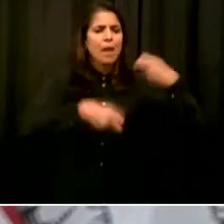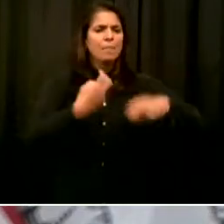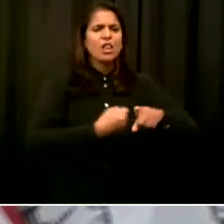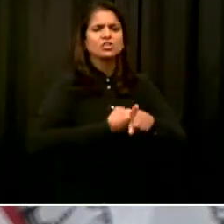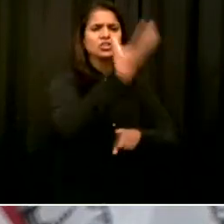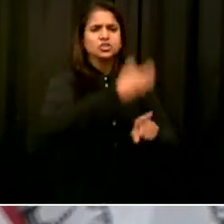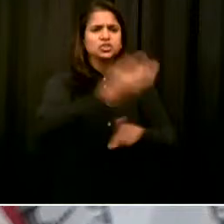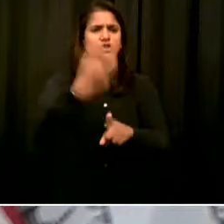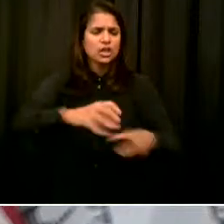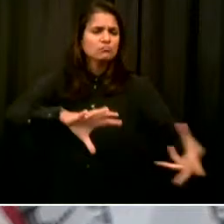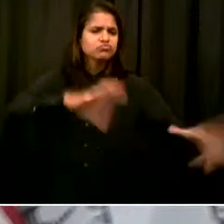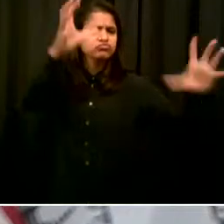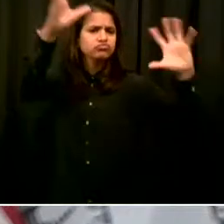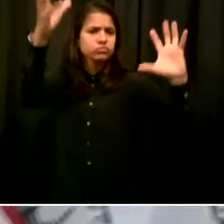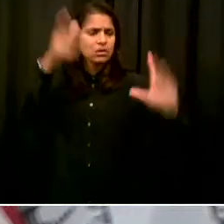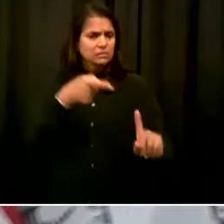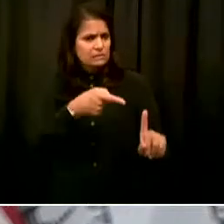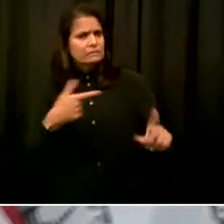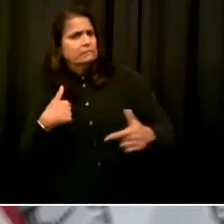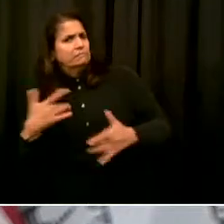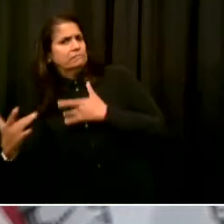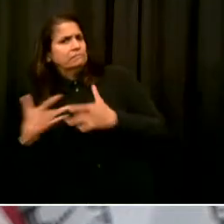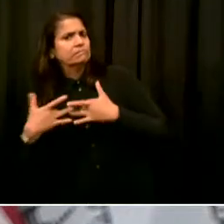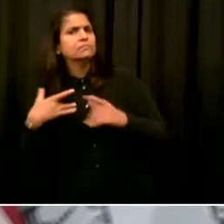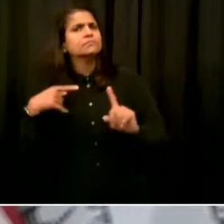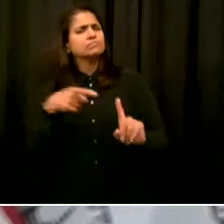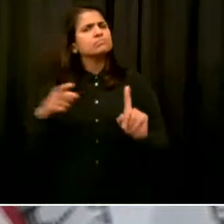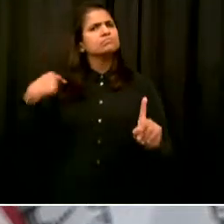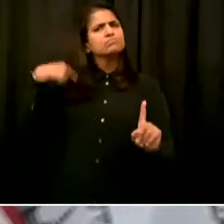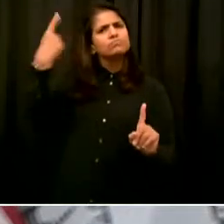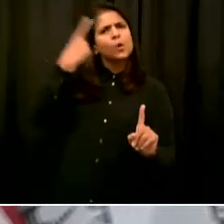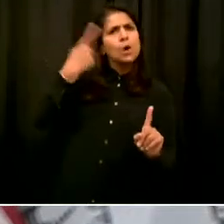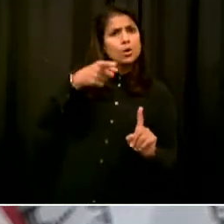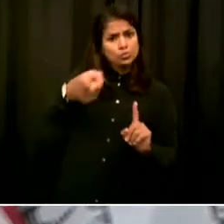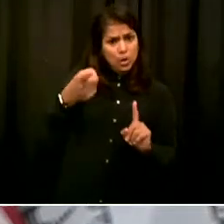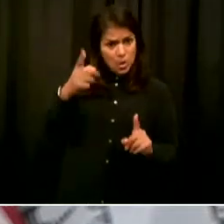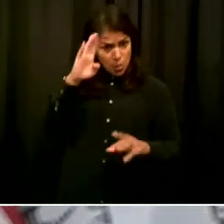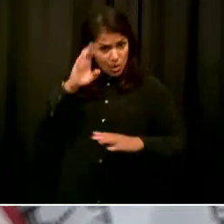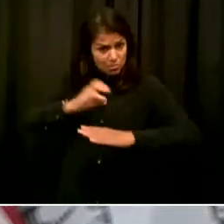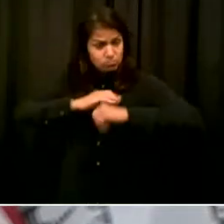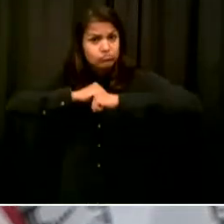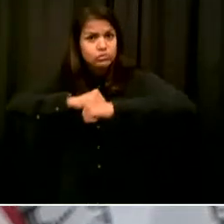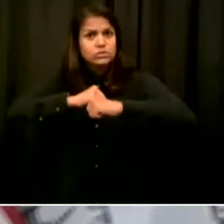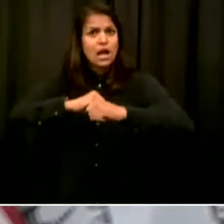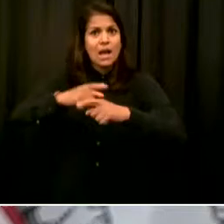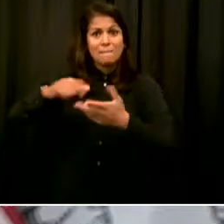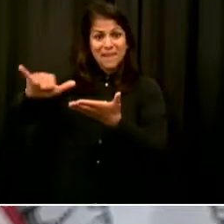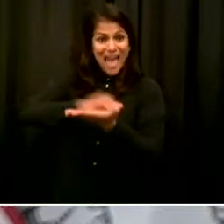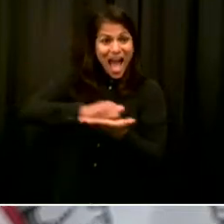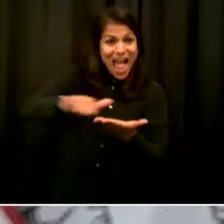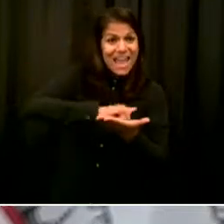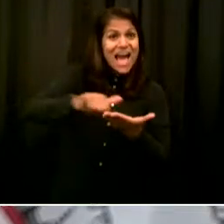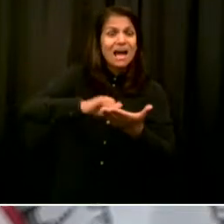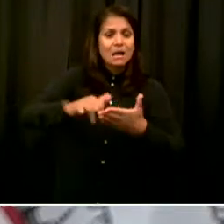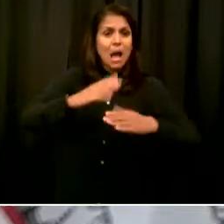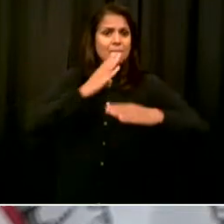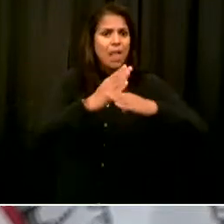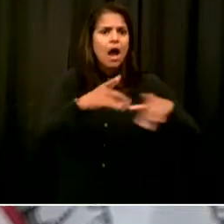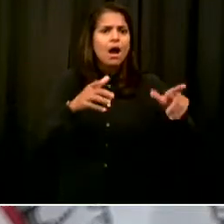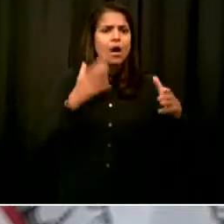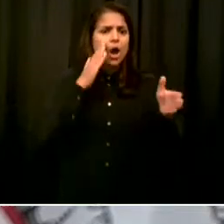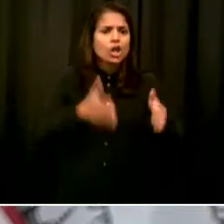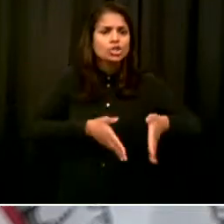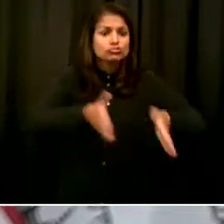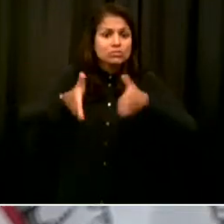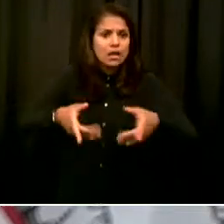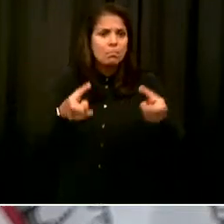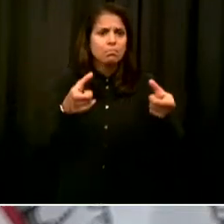TASK FORCE, IS THERE ANY